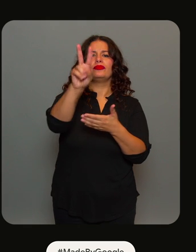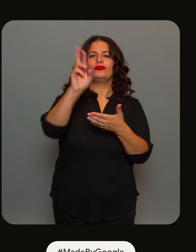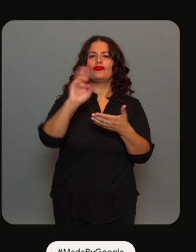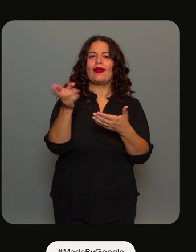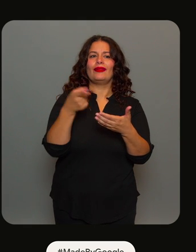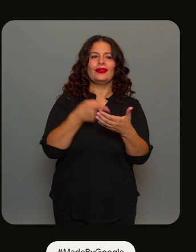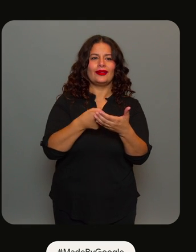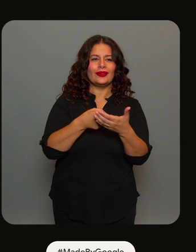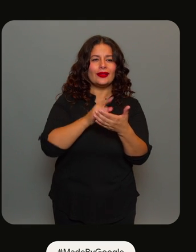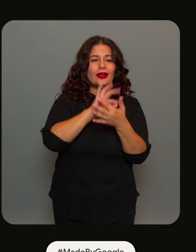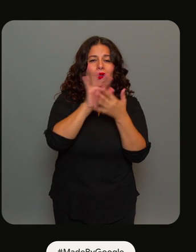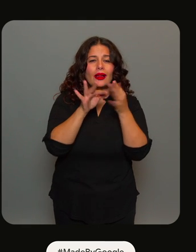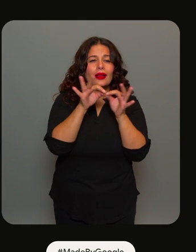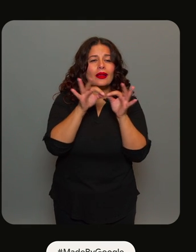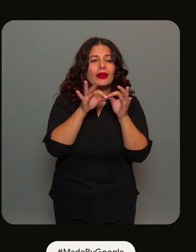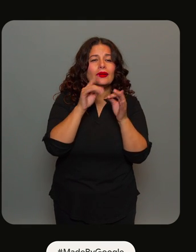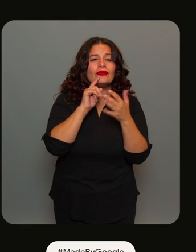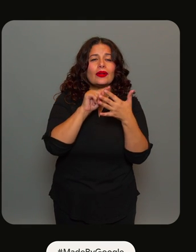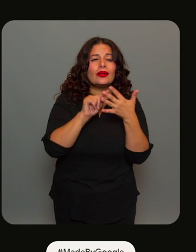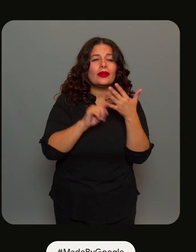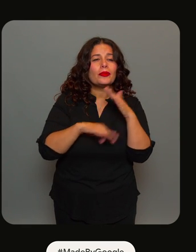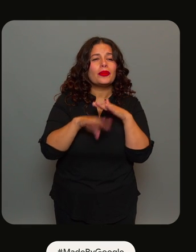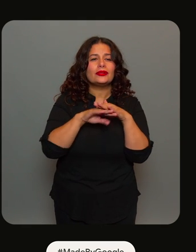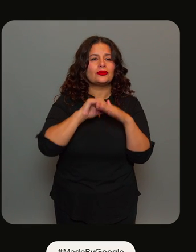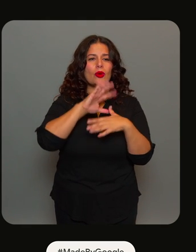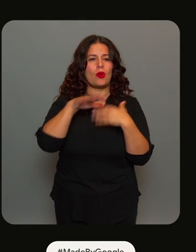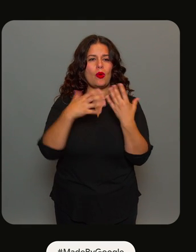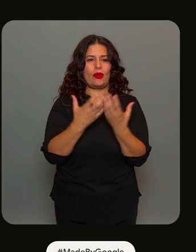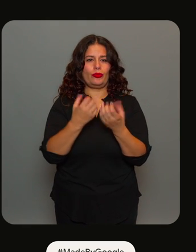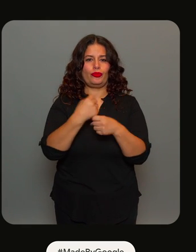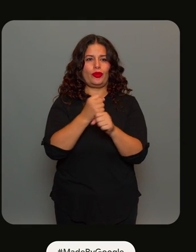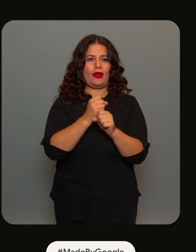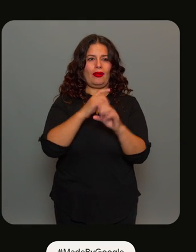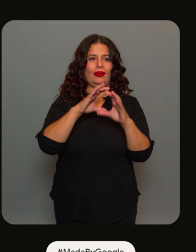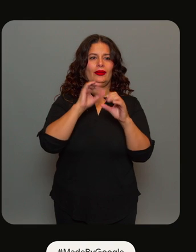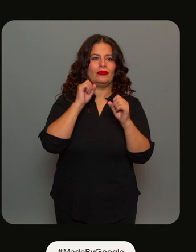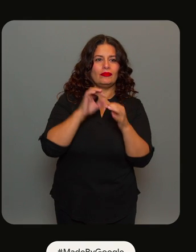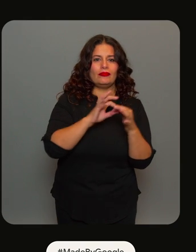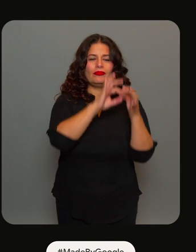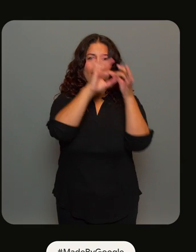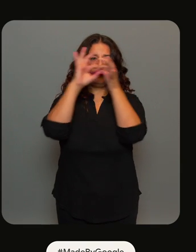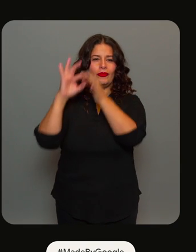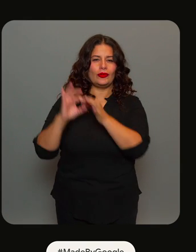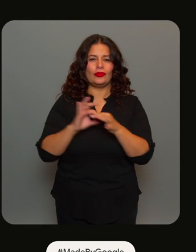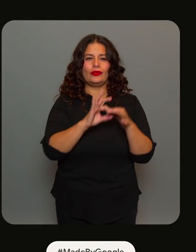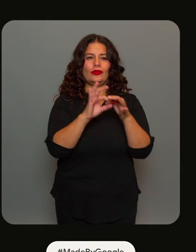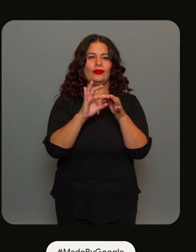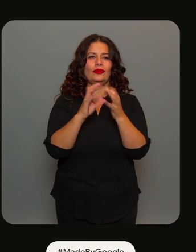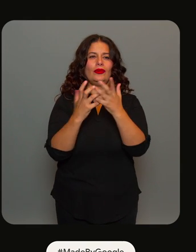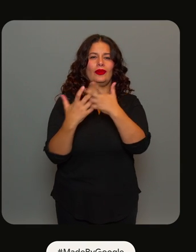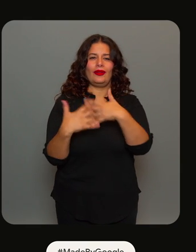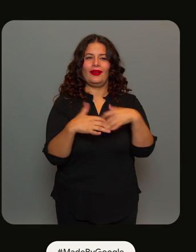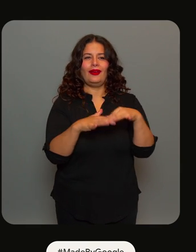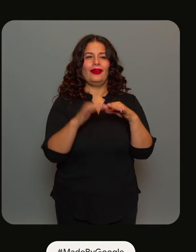products are designed to be more helpful together. Especially in moments that are most important to people, like